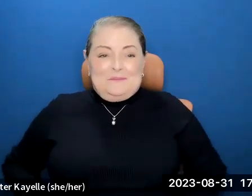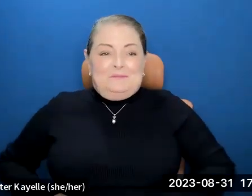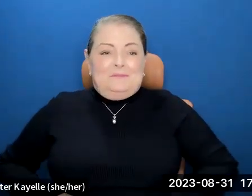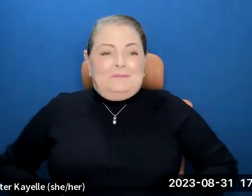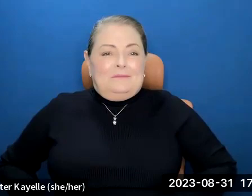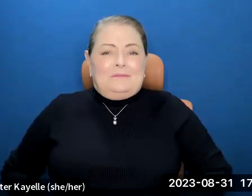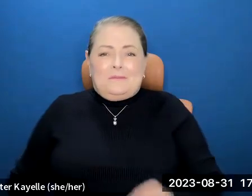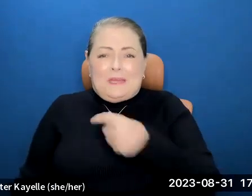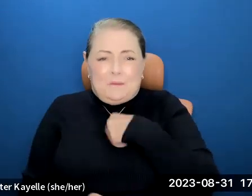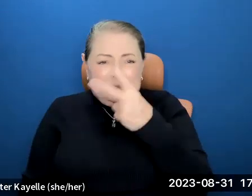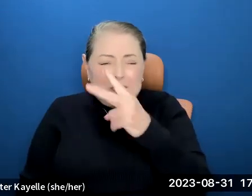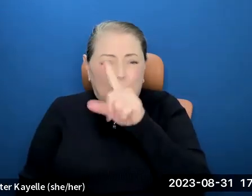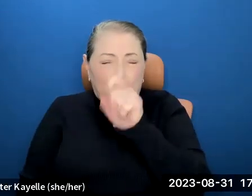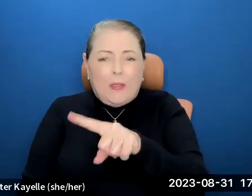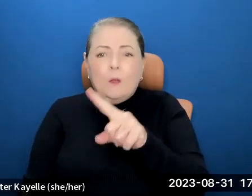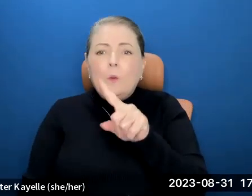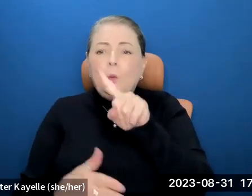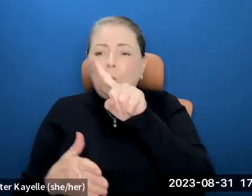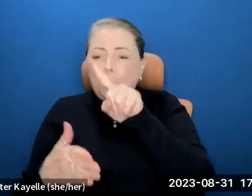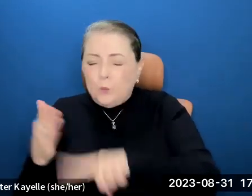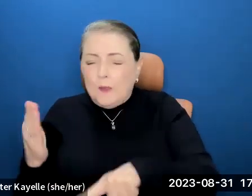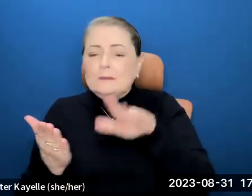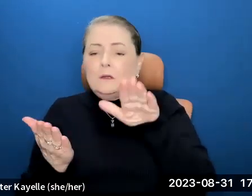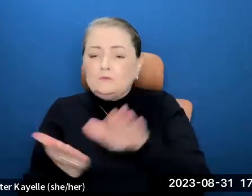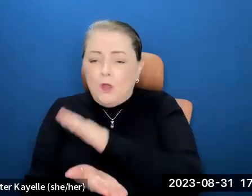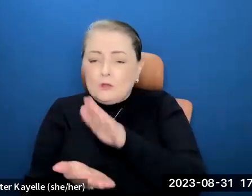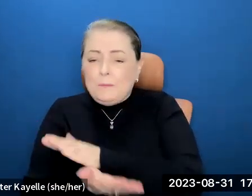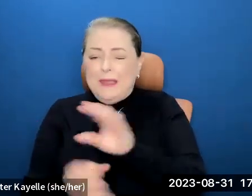um I am seeing a question of what document clarifying are we referring to